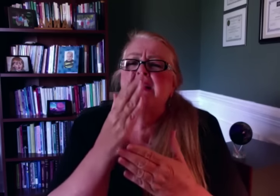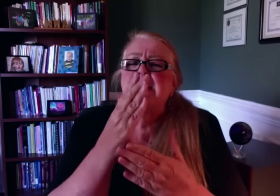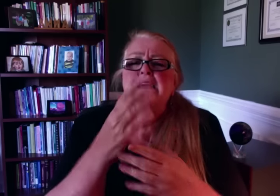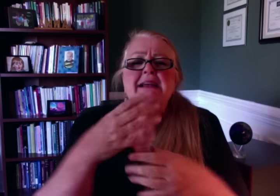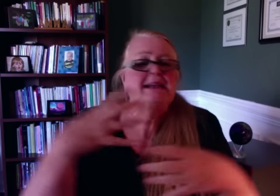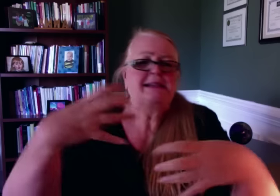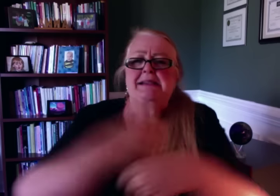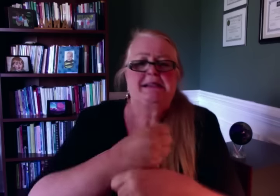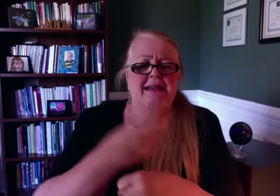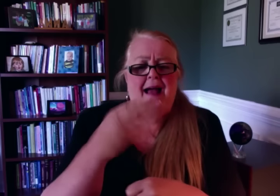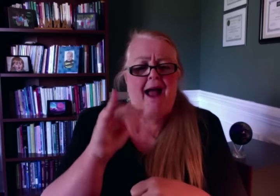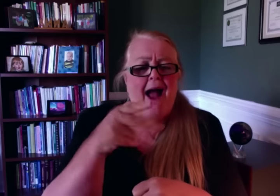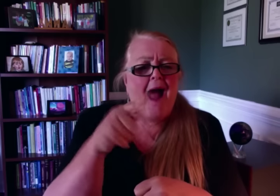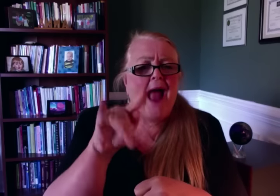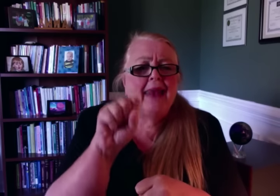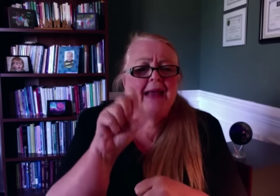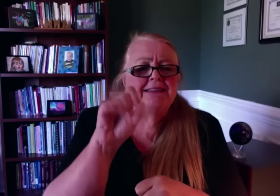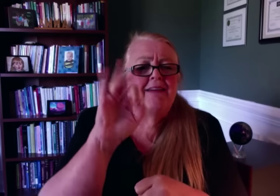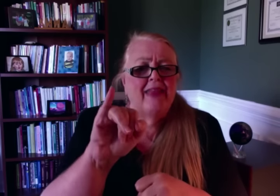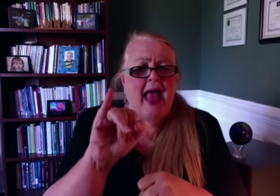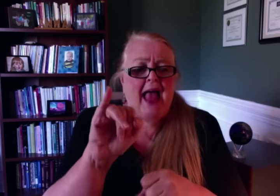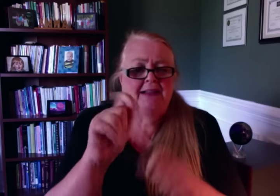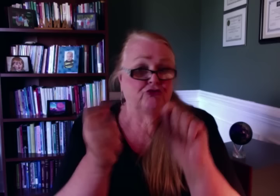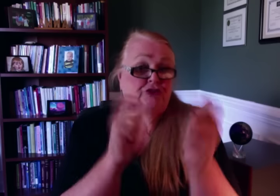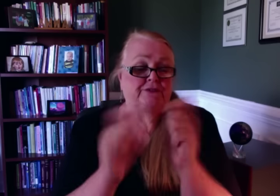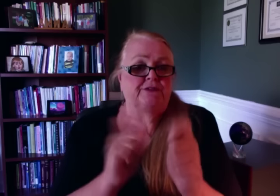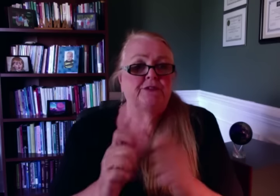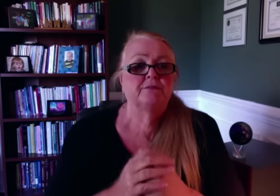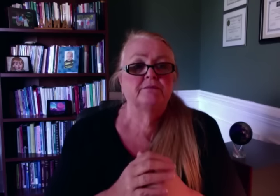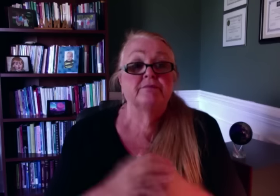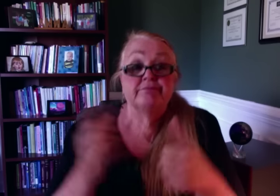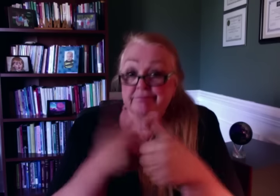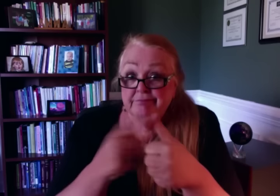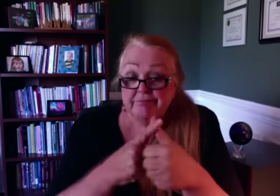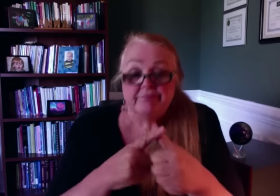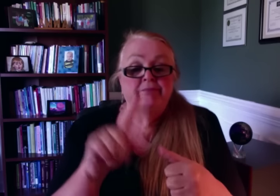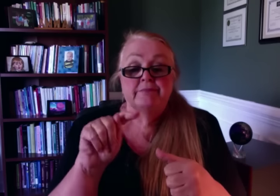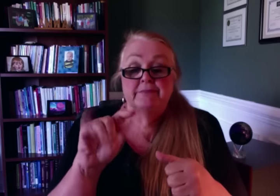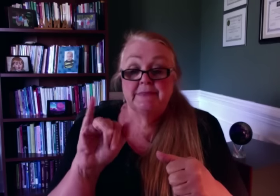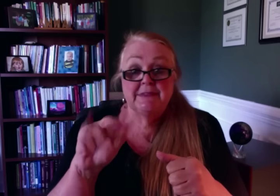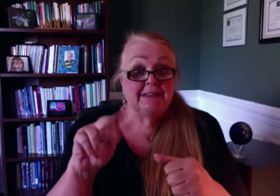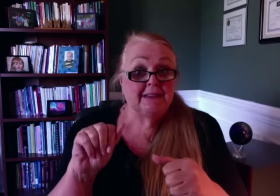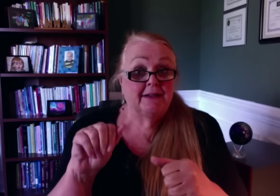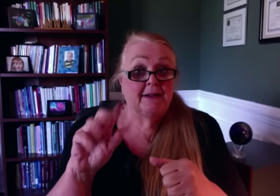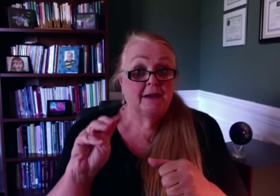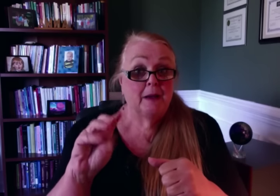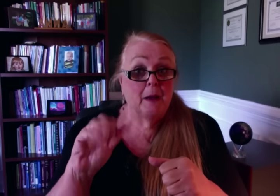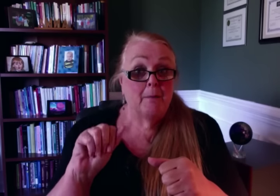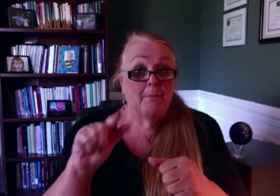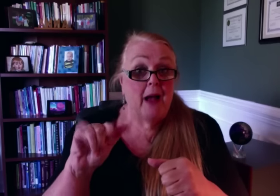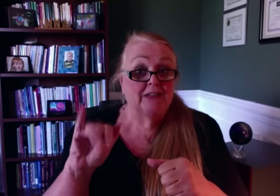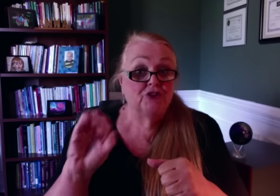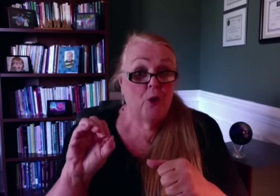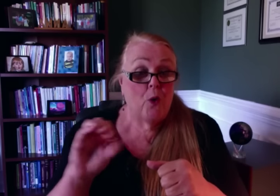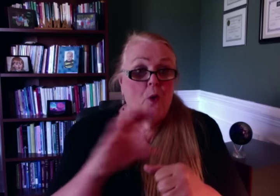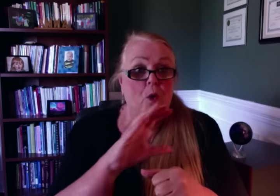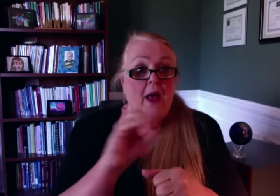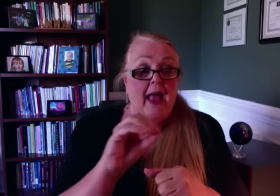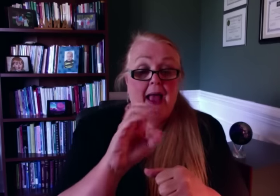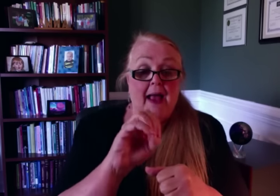Some of the highlights of the new staffing structure include: Tina Maggio and